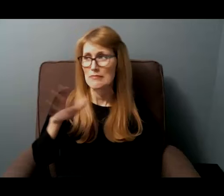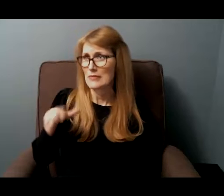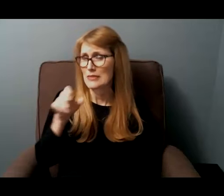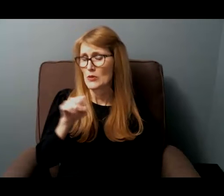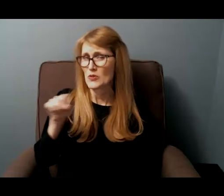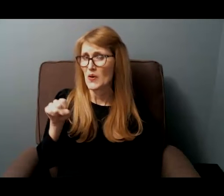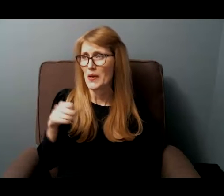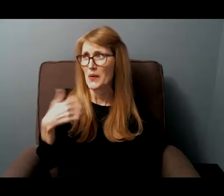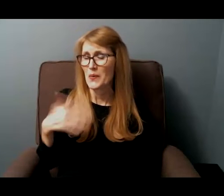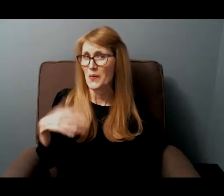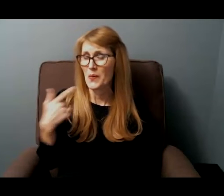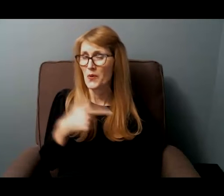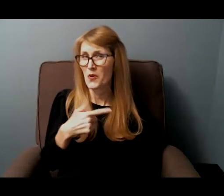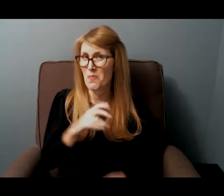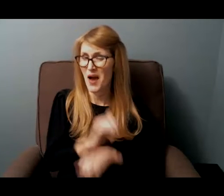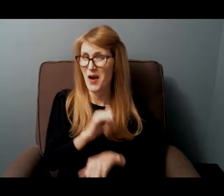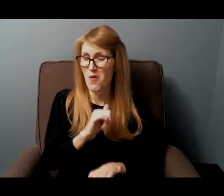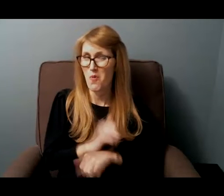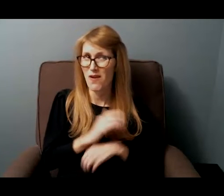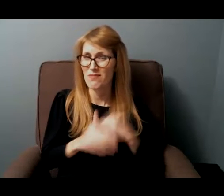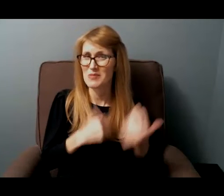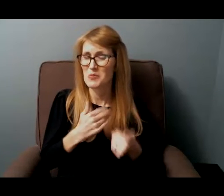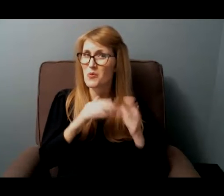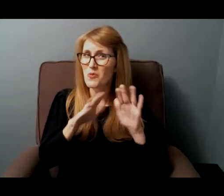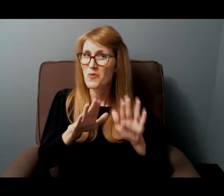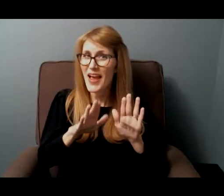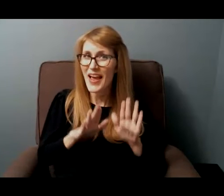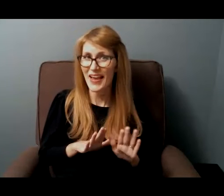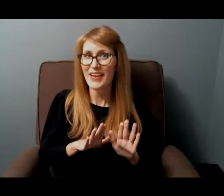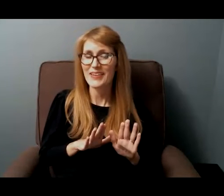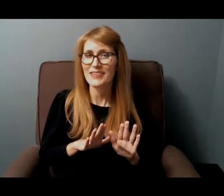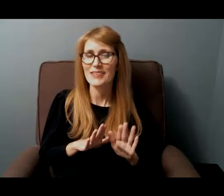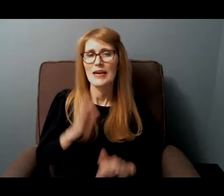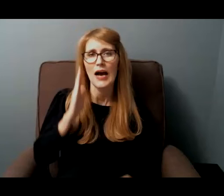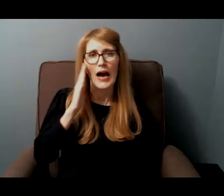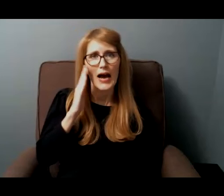things are going really great here, and I know you are not scheduled to do another work review